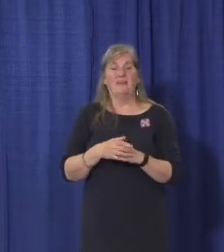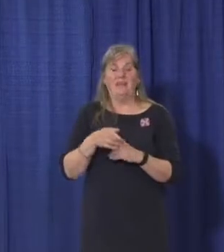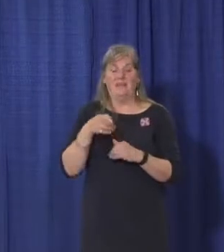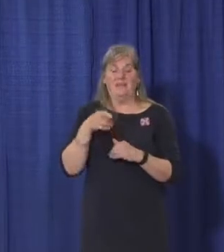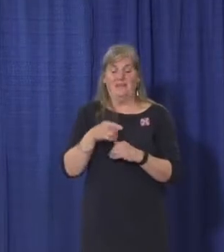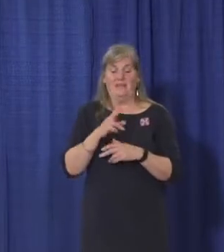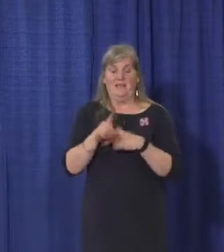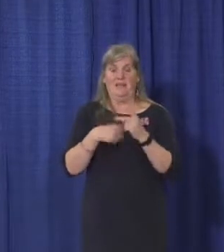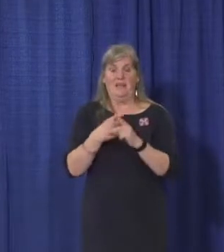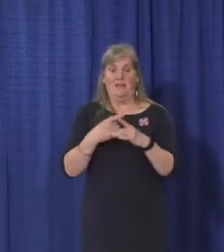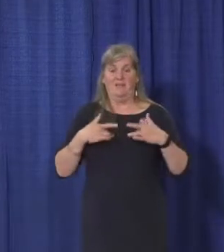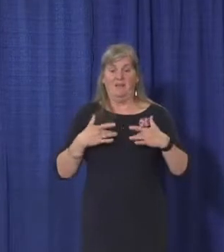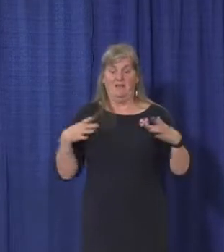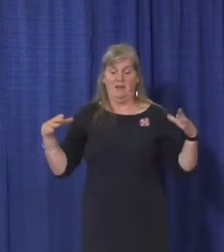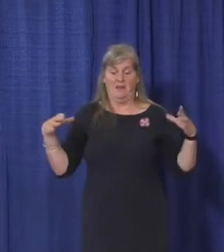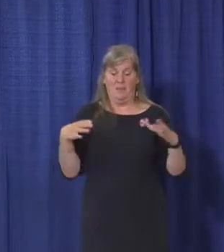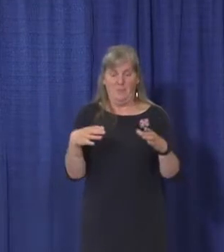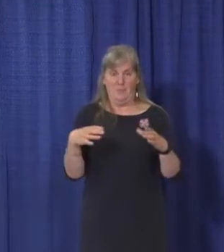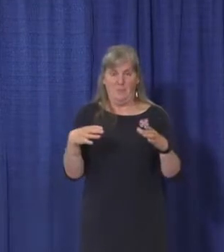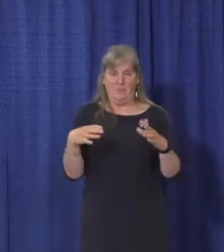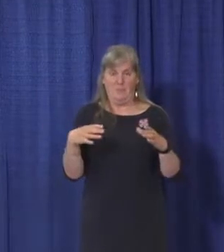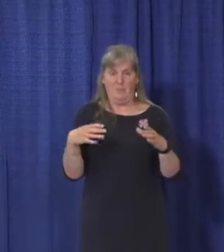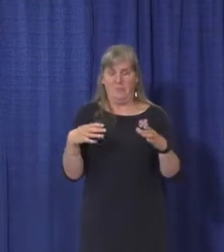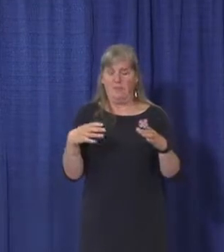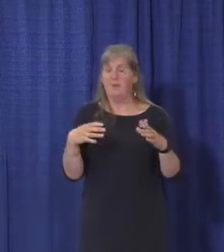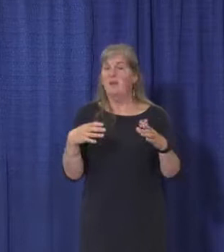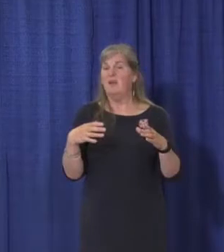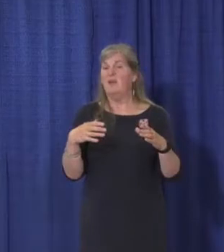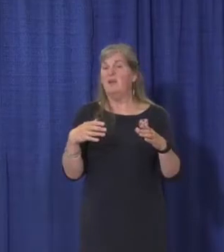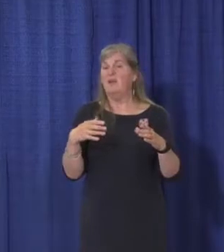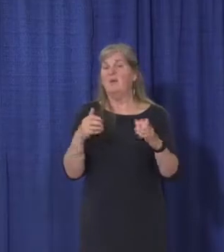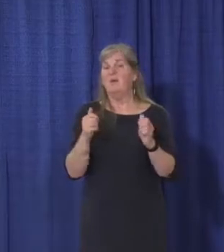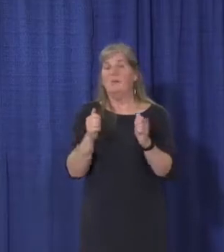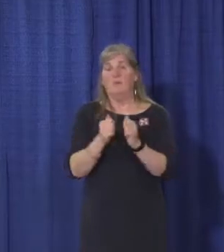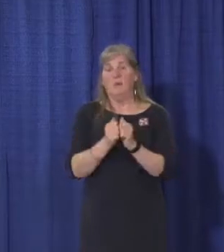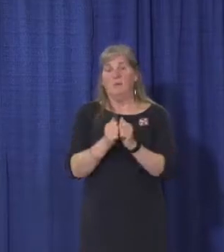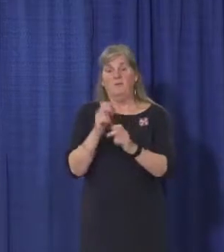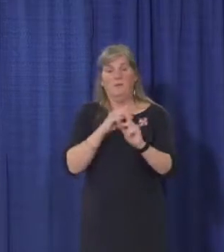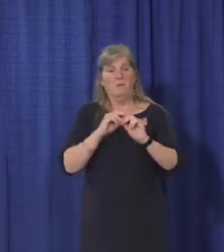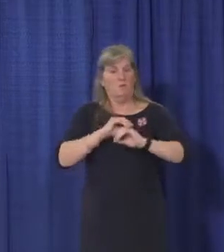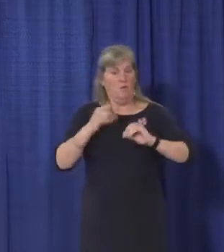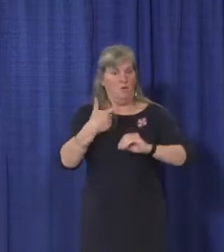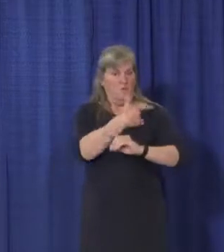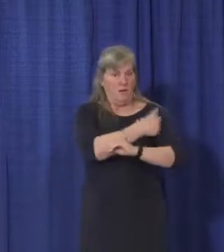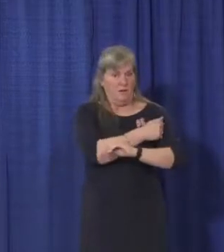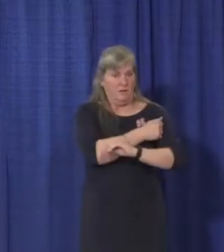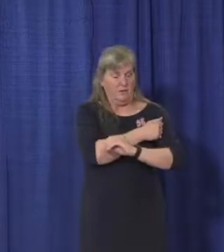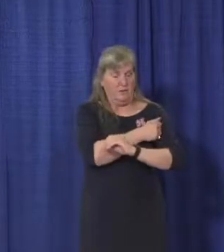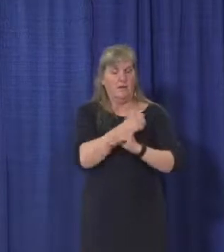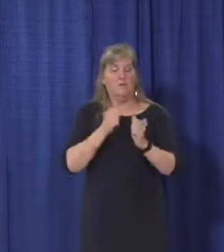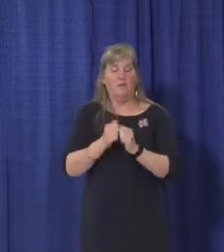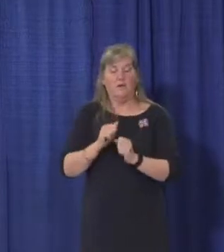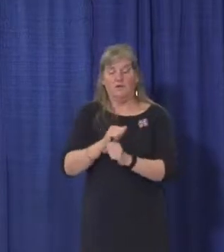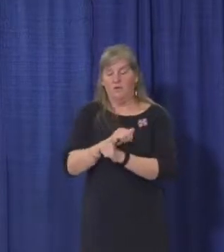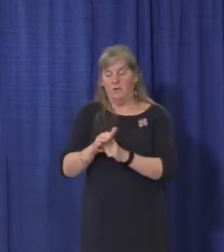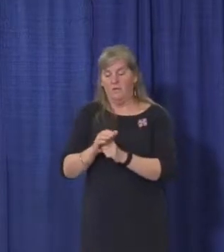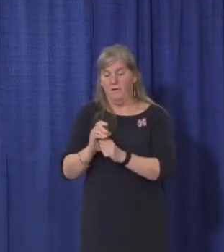of gatherings associated with the P1 variant and in unvaccinated YUKON we would